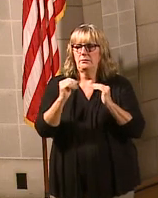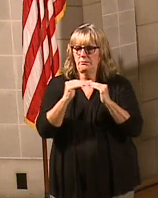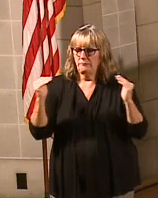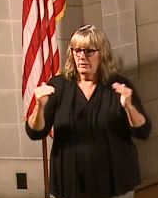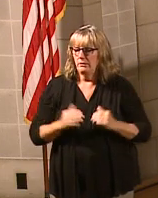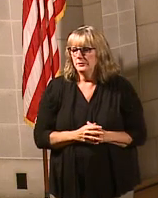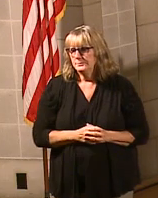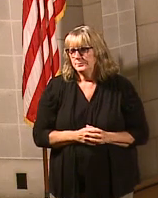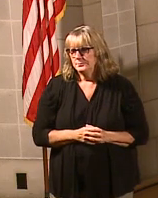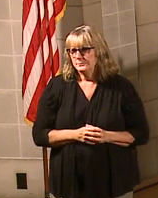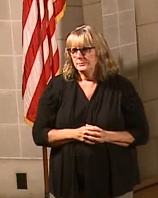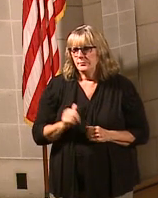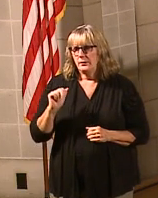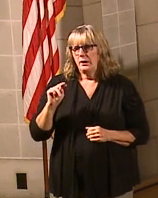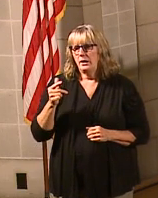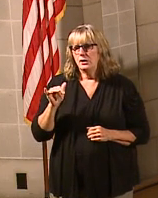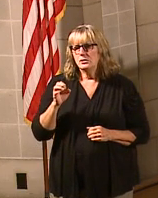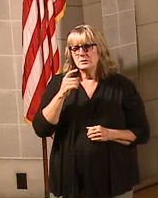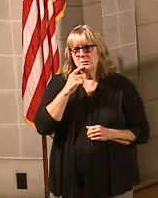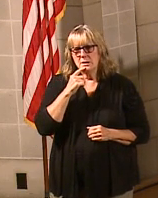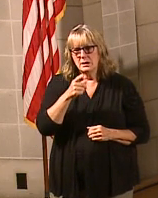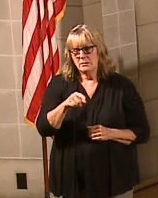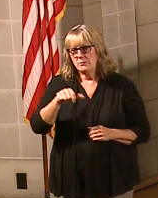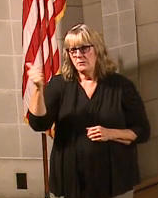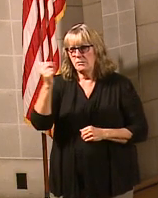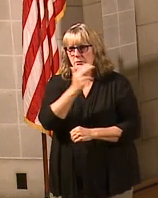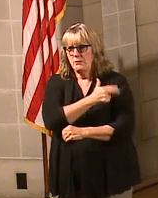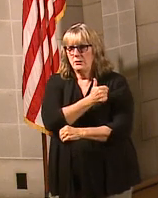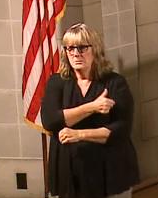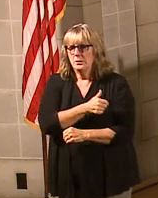I AM 100% AGAINST MASK